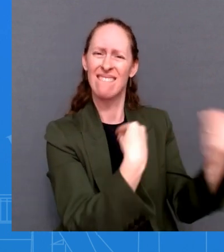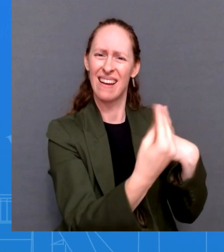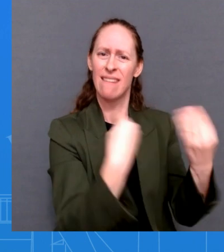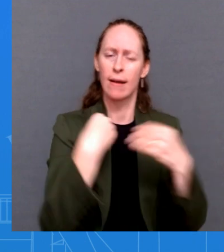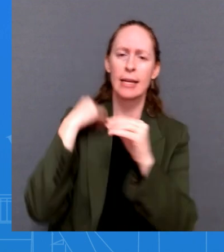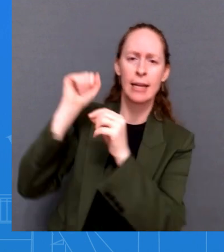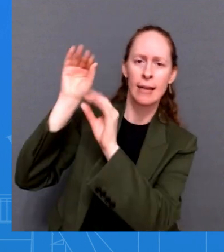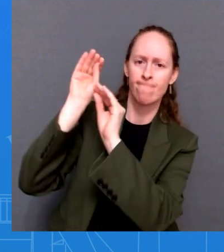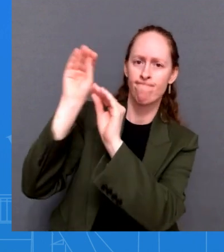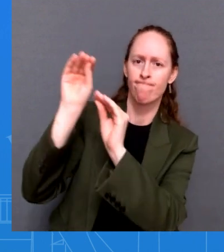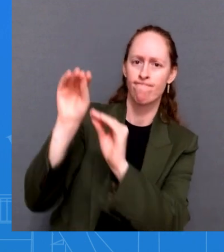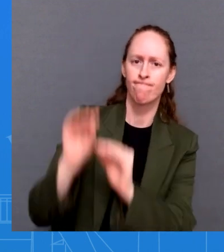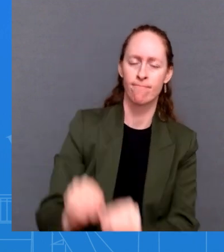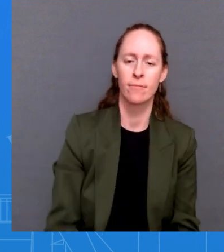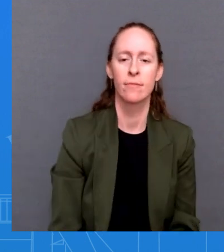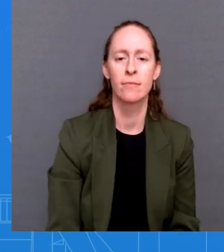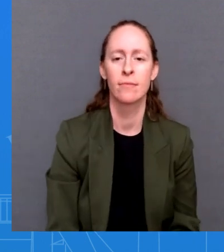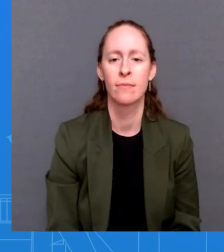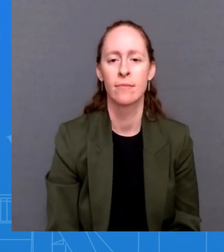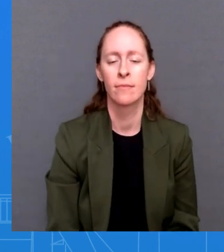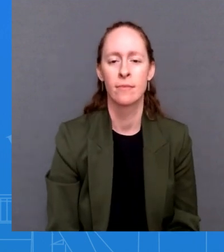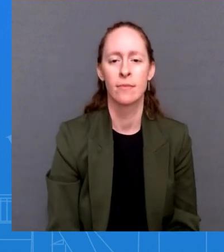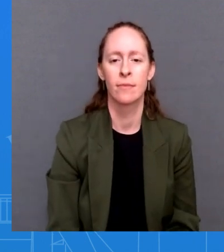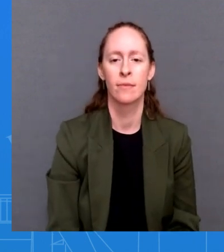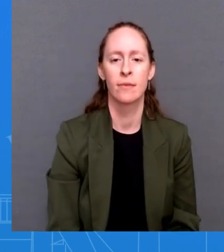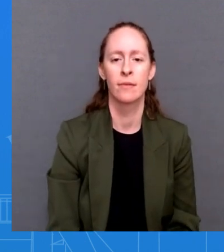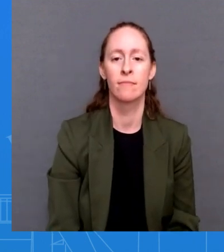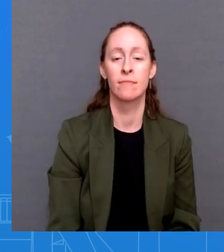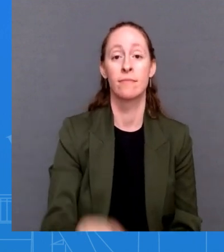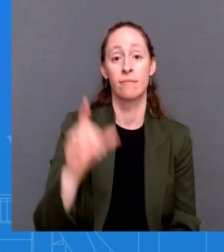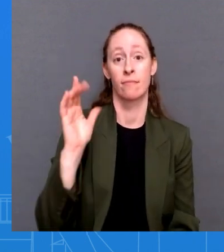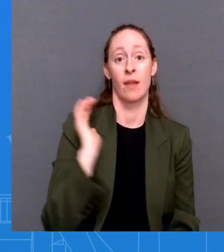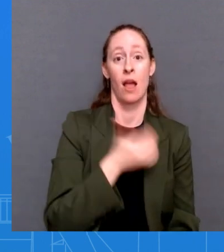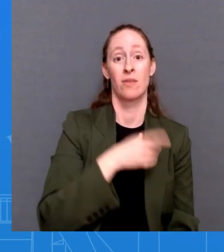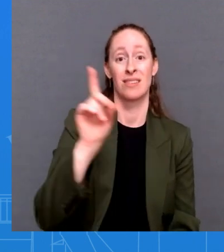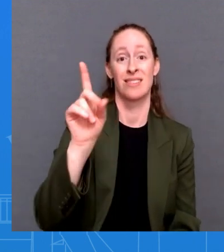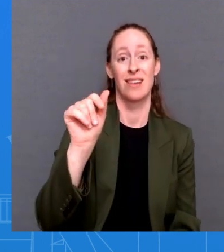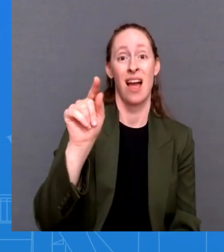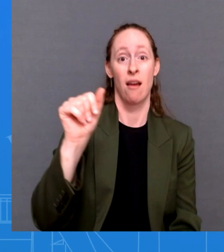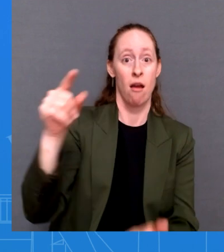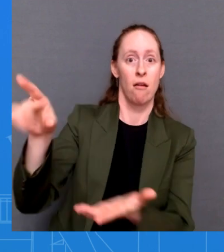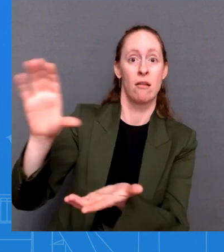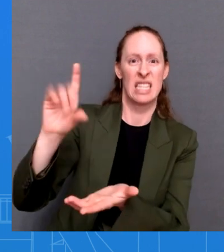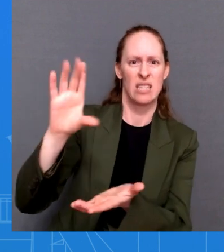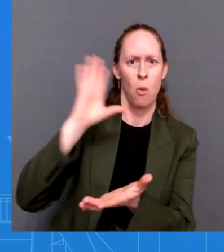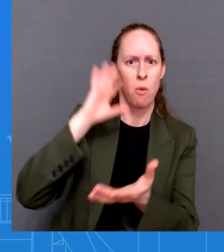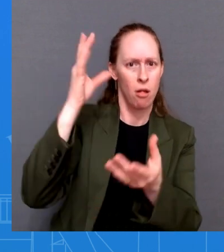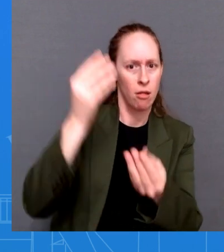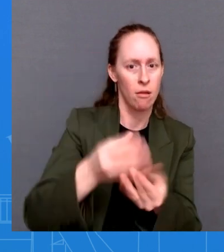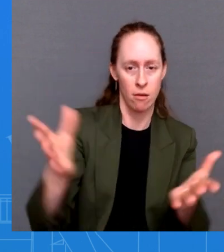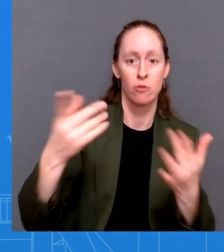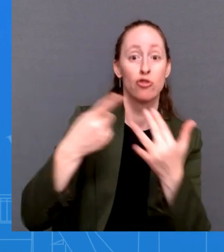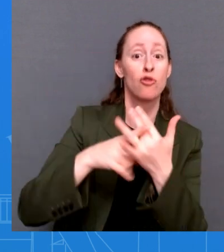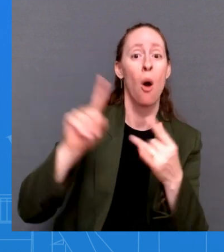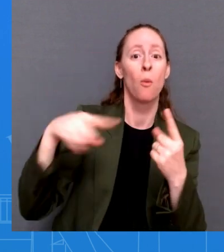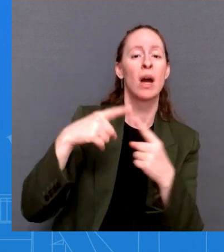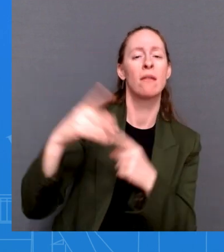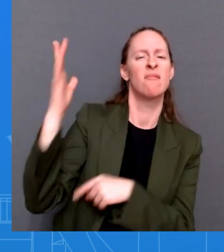CDC is releasing today. Data as of August 23rd show that over 270,000 doses of vaccine